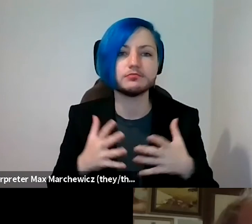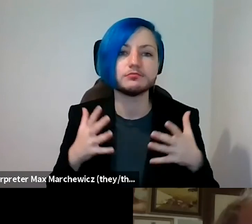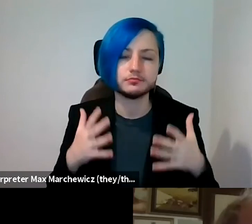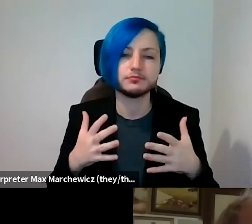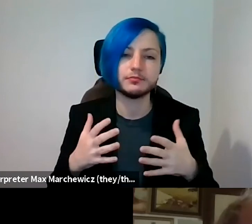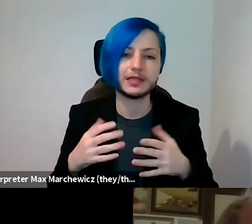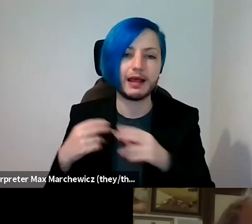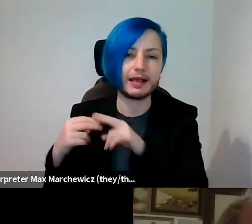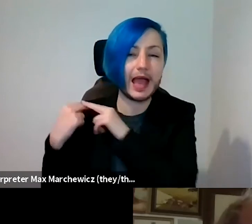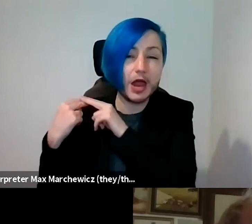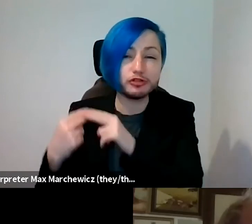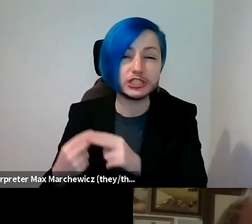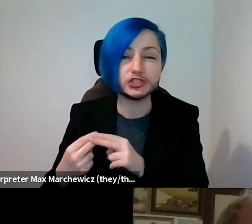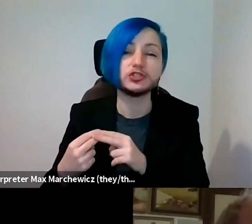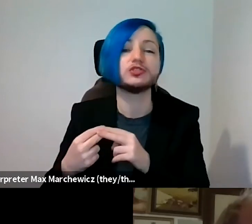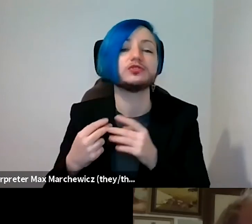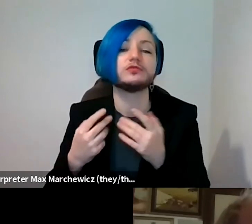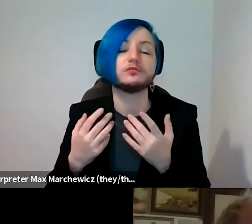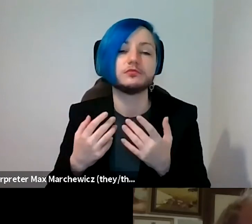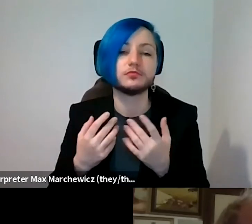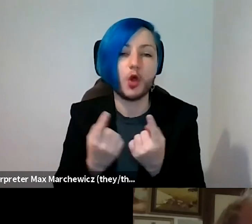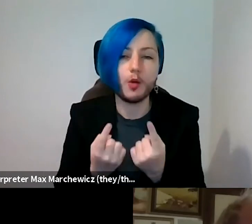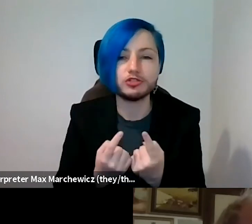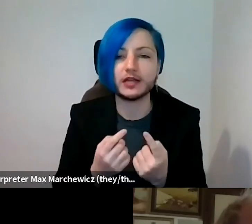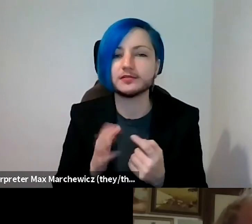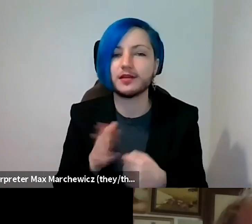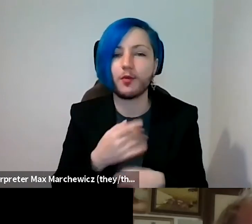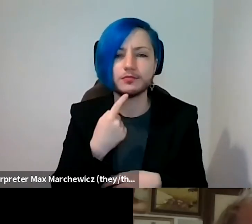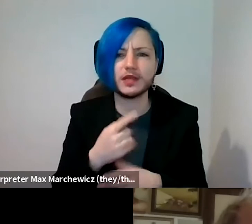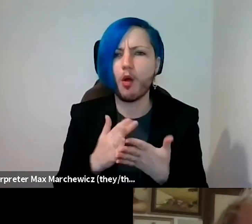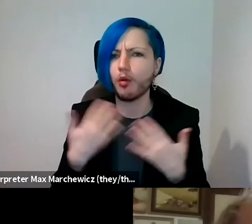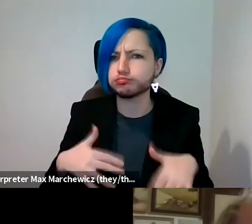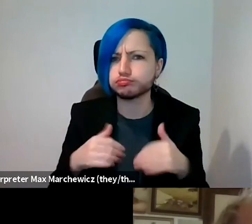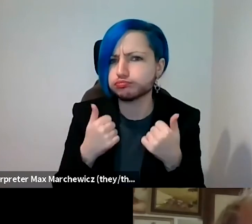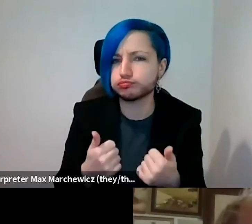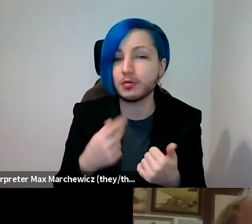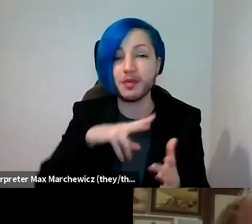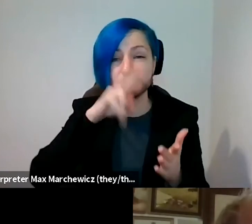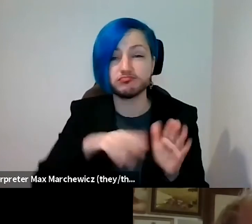and everybody's saying, "Wow, gorgeous, fantastic," but then if you read the literature, they're like,